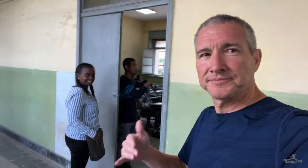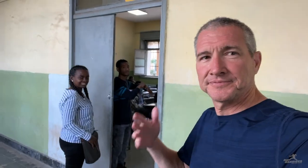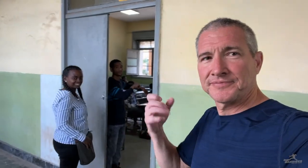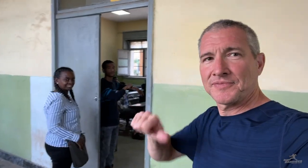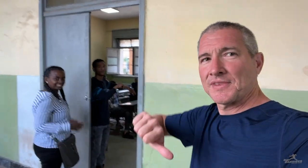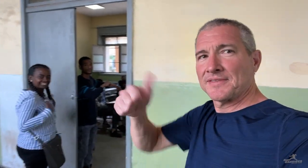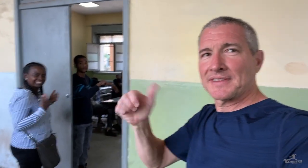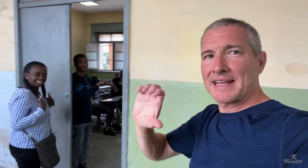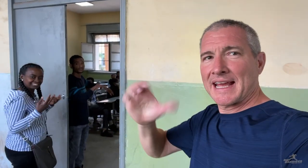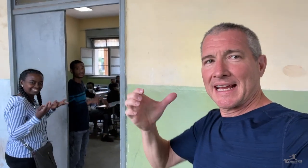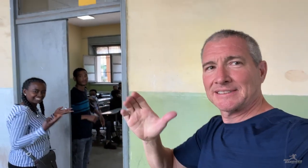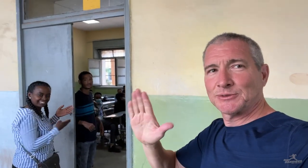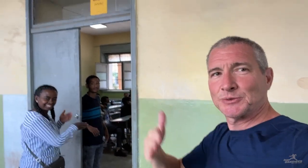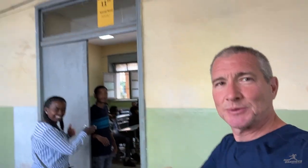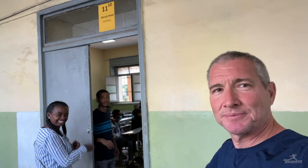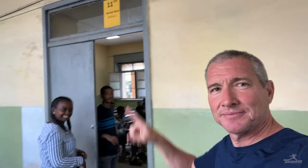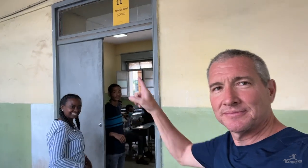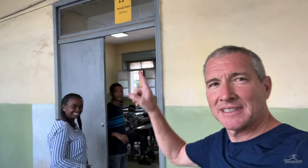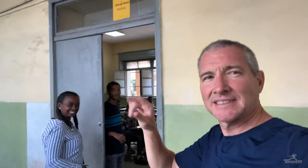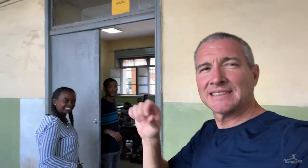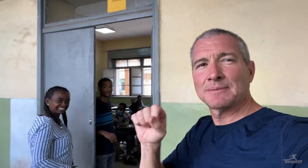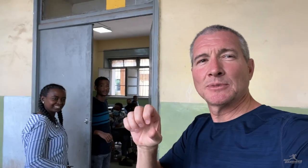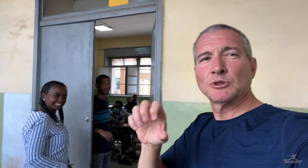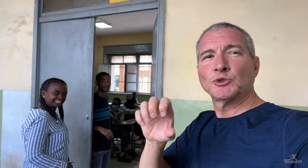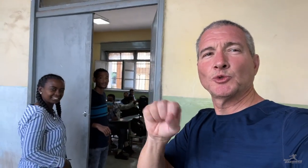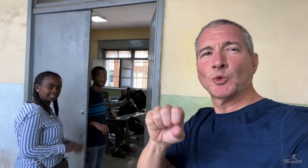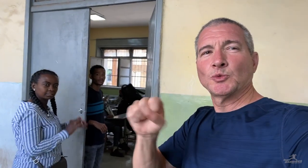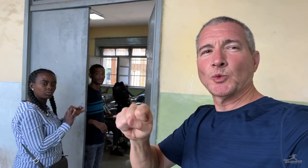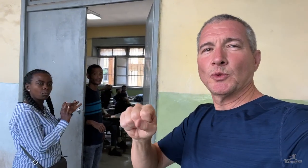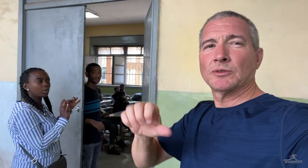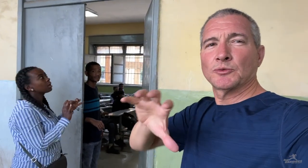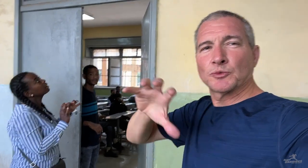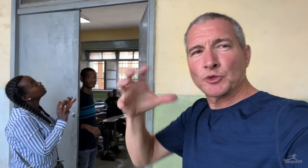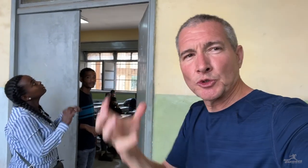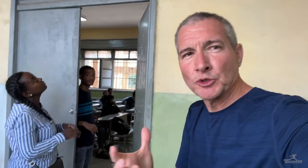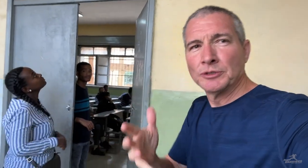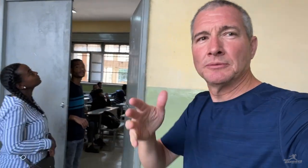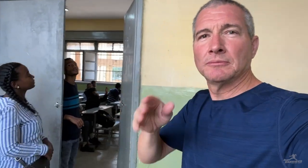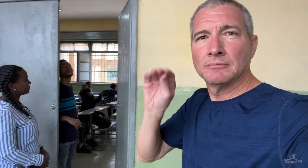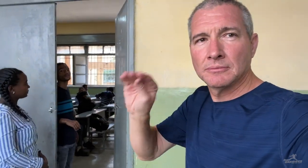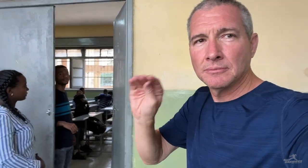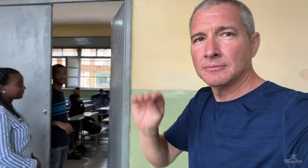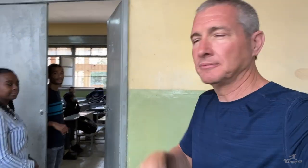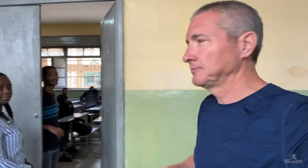This is another classroom for social studies topics.